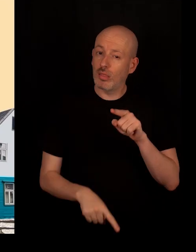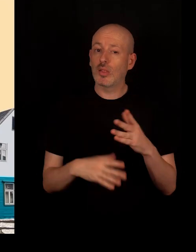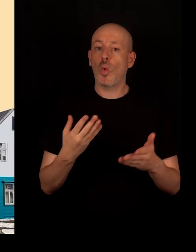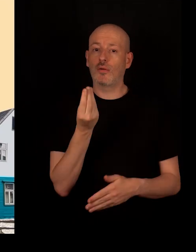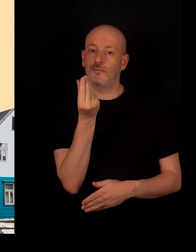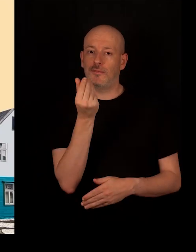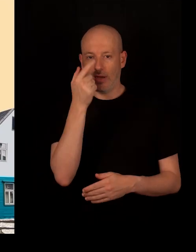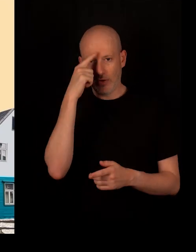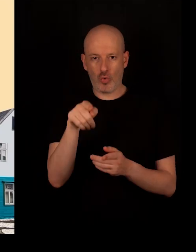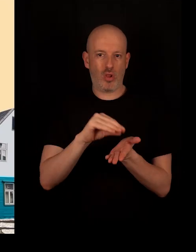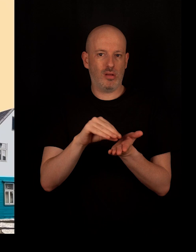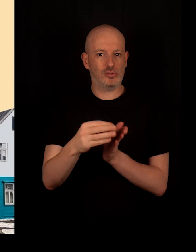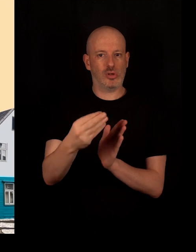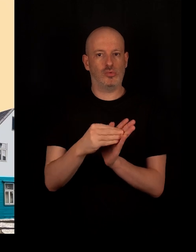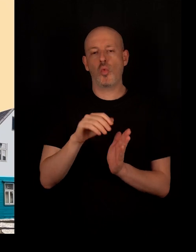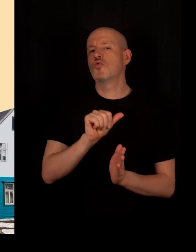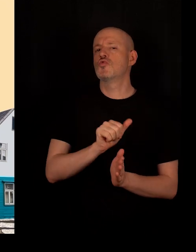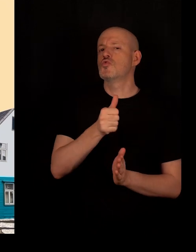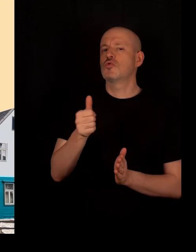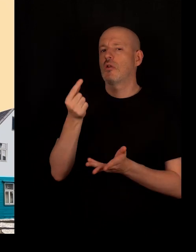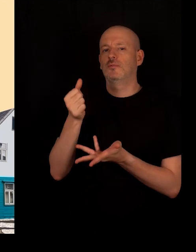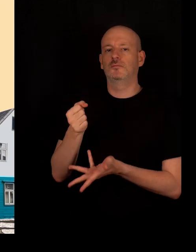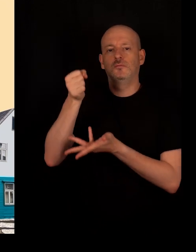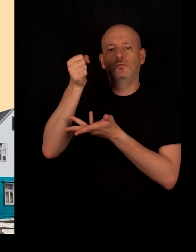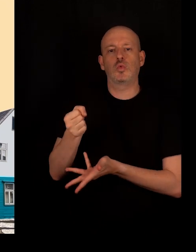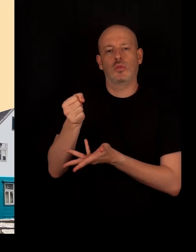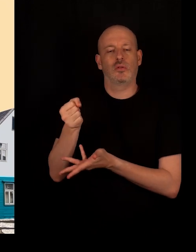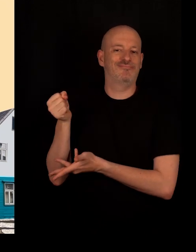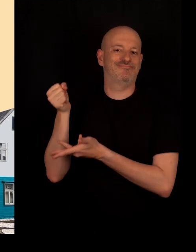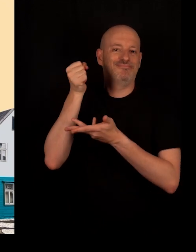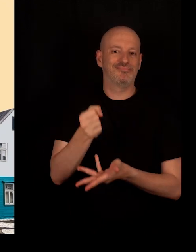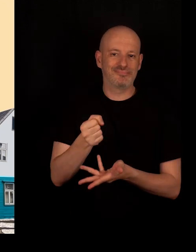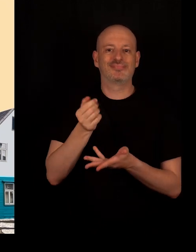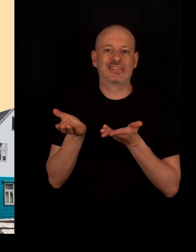the residents fees for registration or any other funded